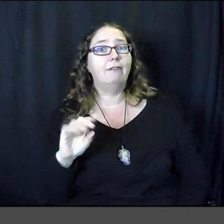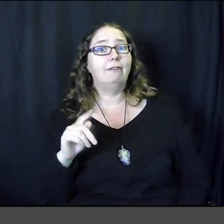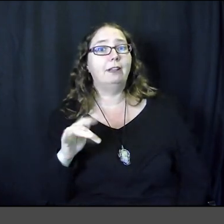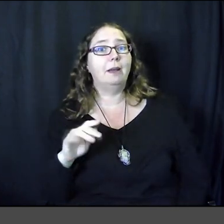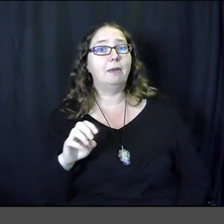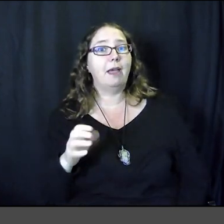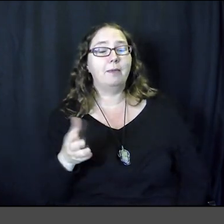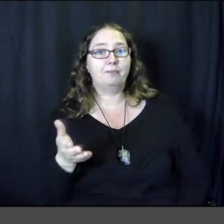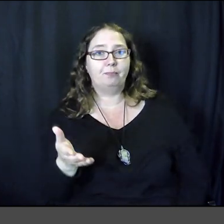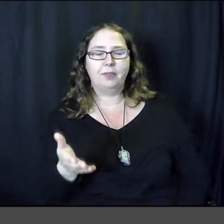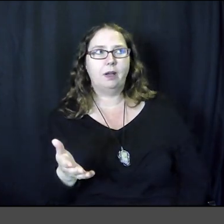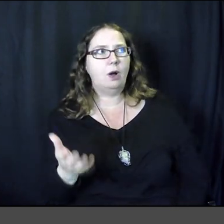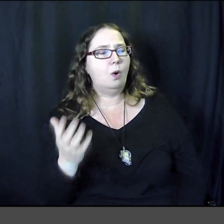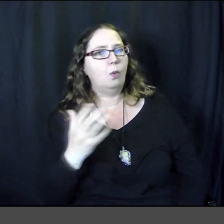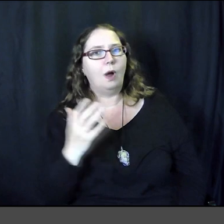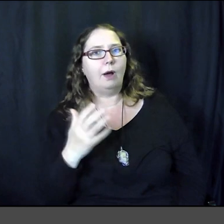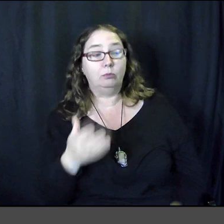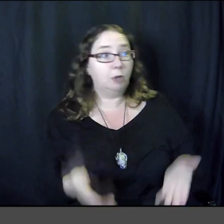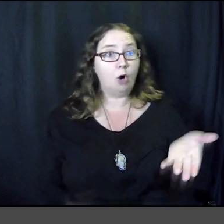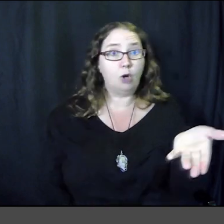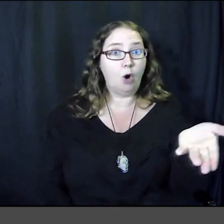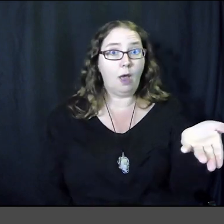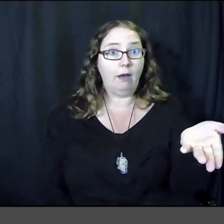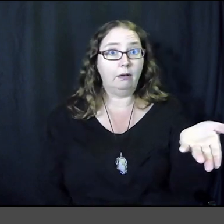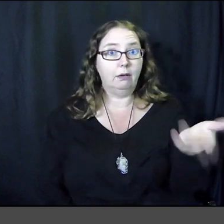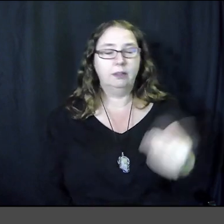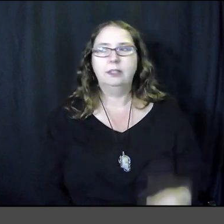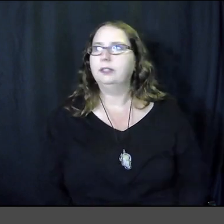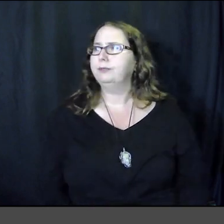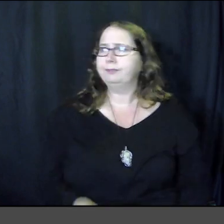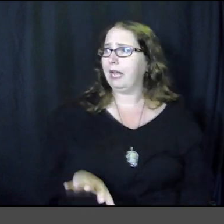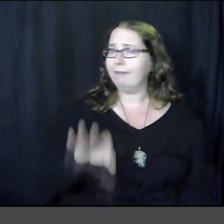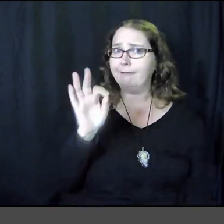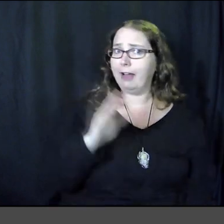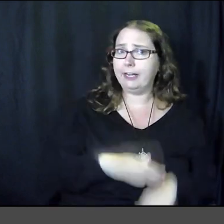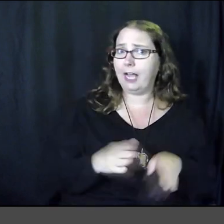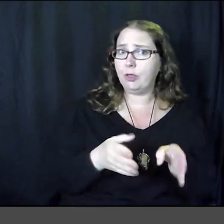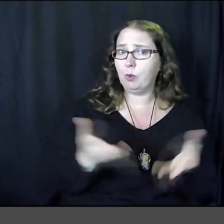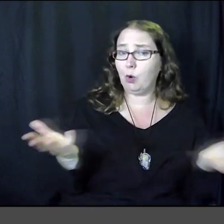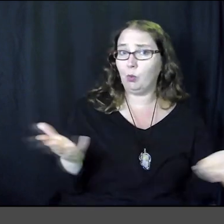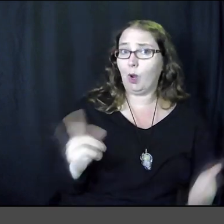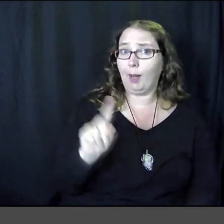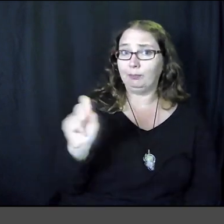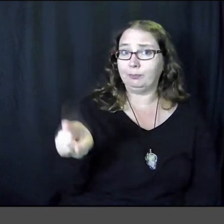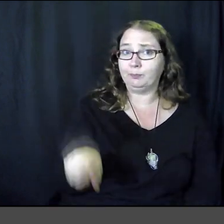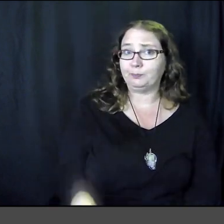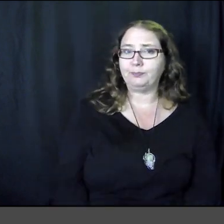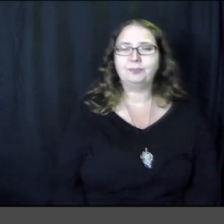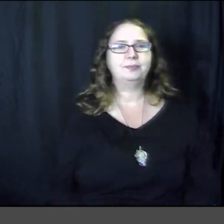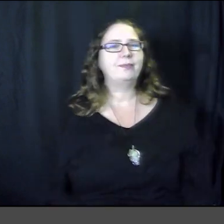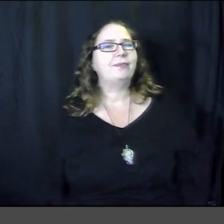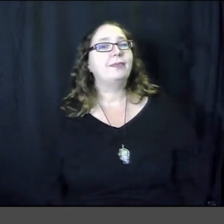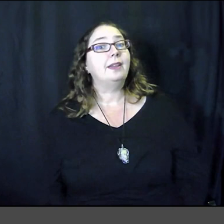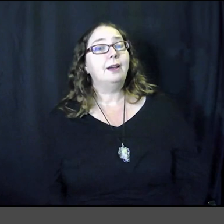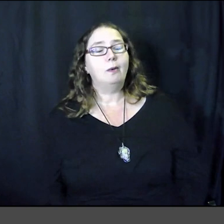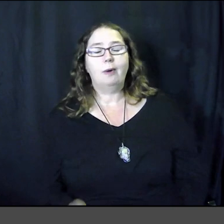GO AHEAD. YEAH. WHAT WHAT ARE YOU FINDING ON THE ROAD? WELL, YOU KNOW, IT'S. IT'S PRETTY MUCH THE SAME, YOU KNOW,